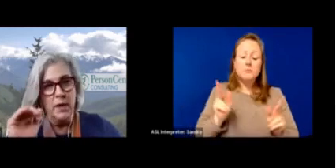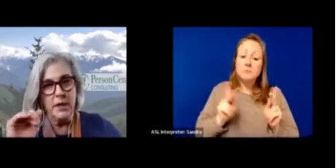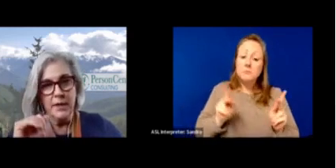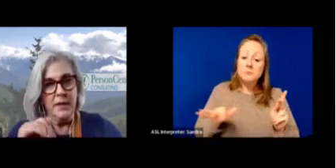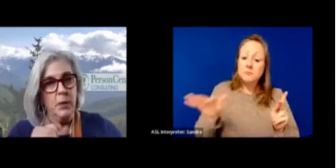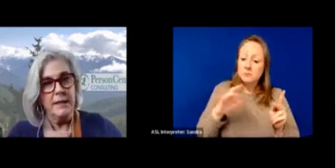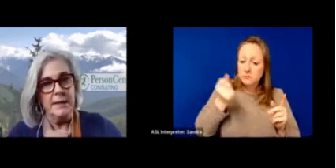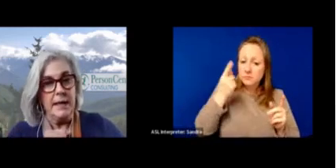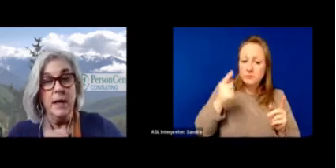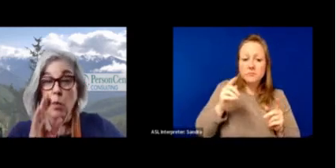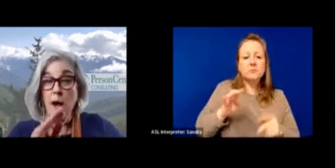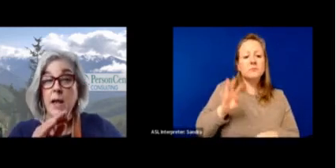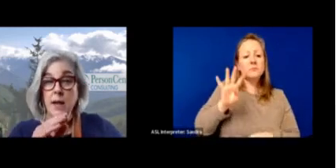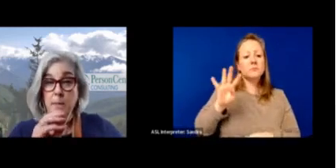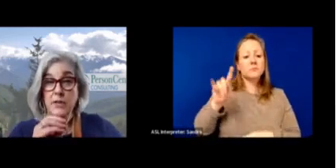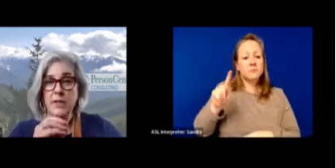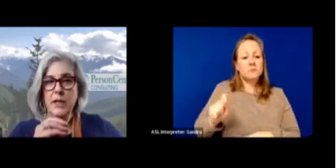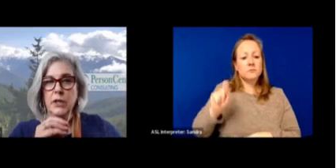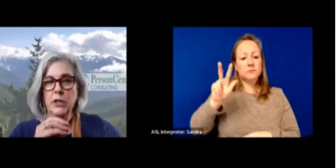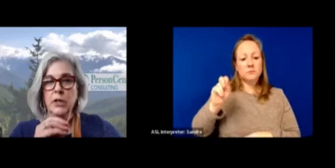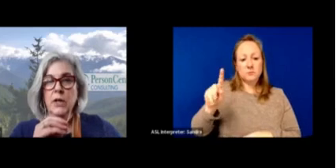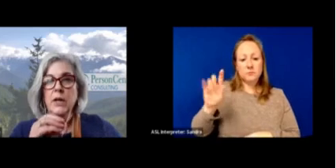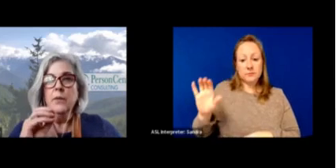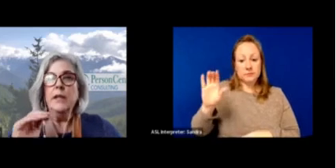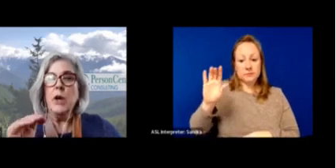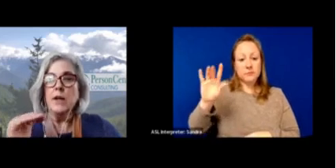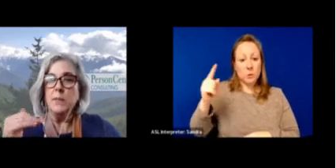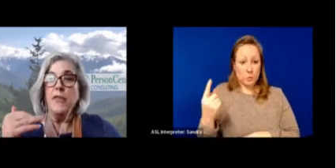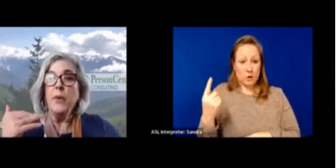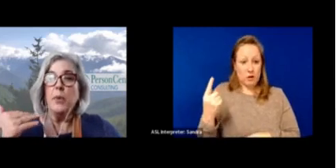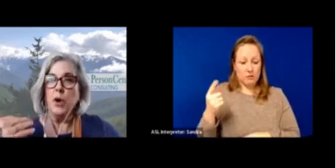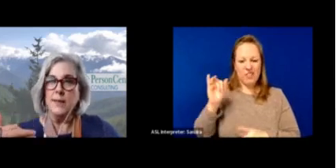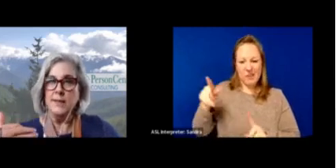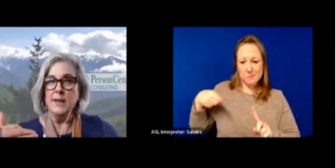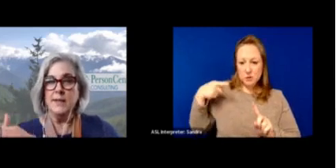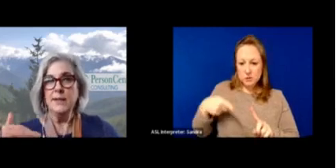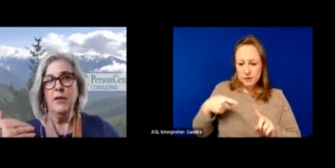it's and this is an important piece of really where we're going to talk a good bit today